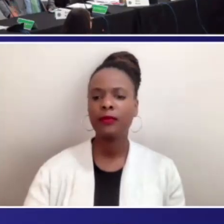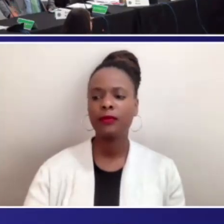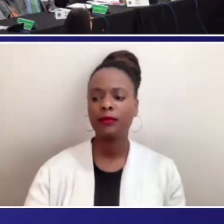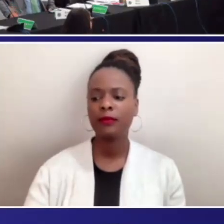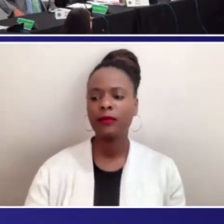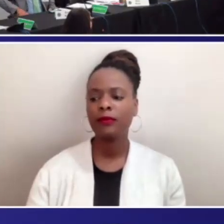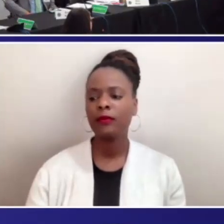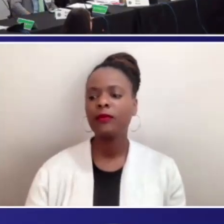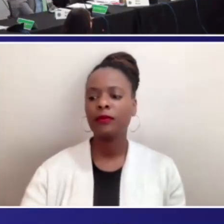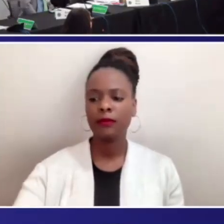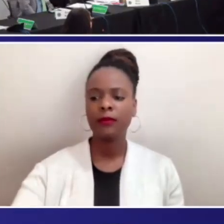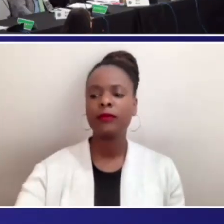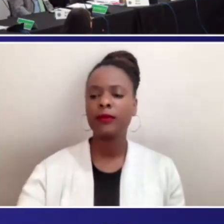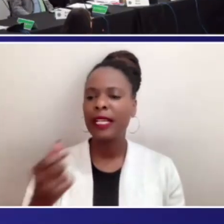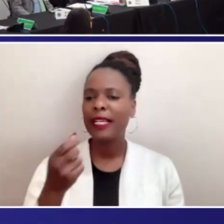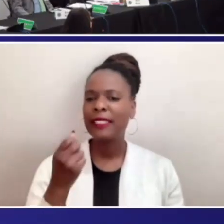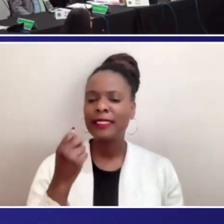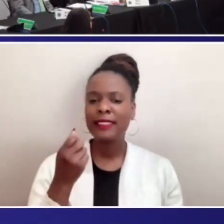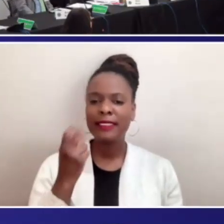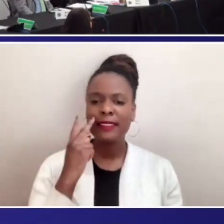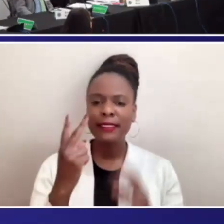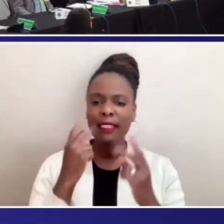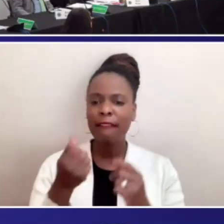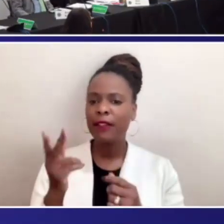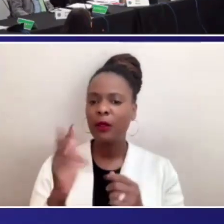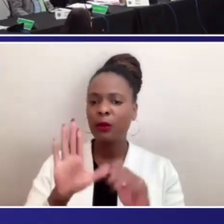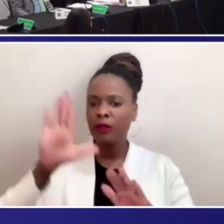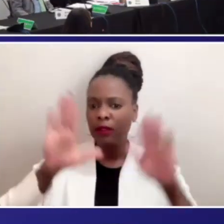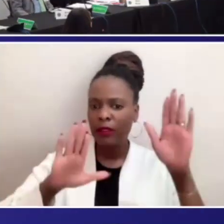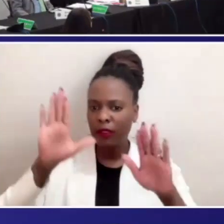Okay. I see a couple of cards still up. I think they were up from before, Tamy and Alex.